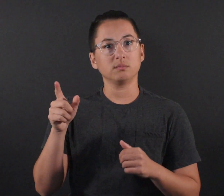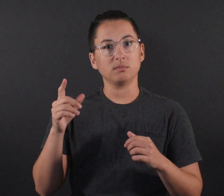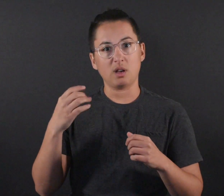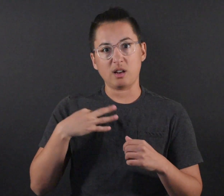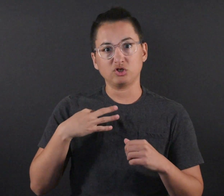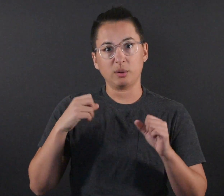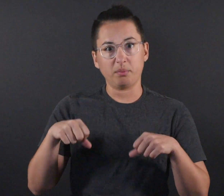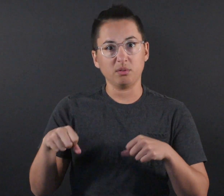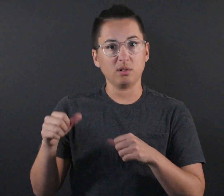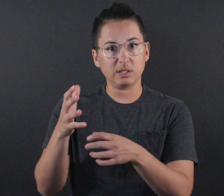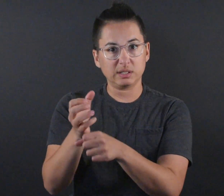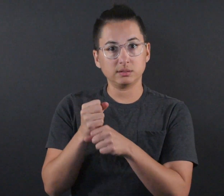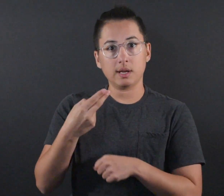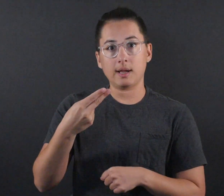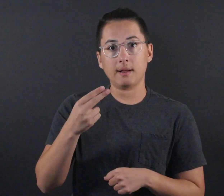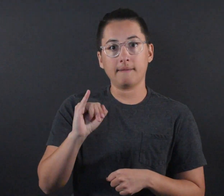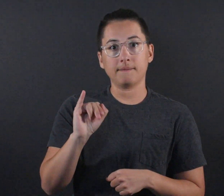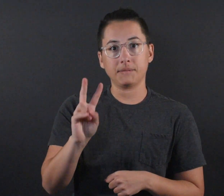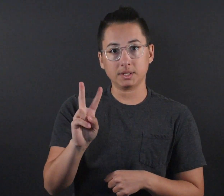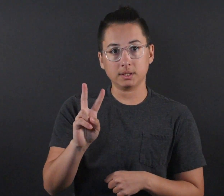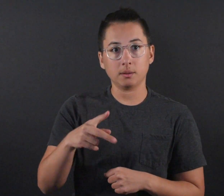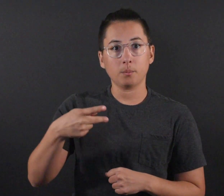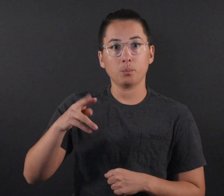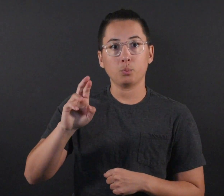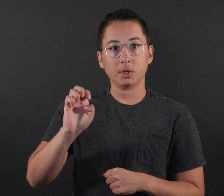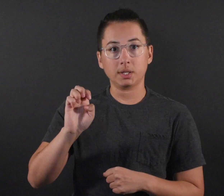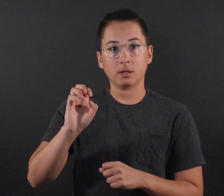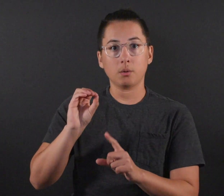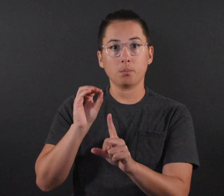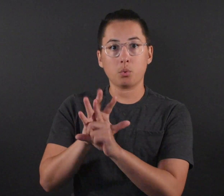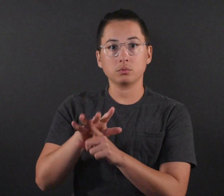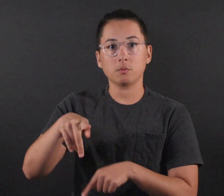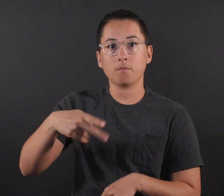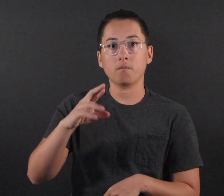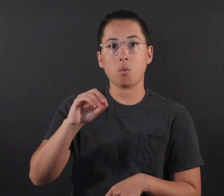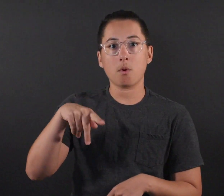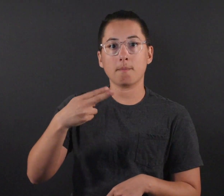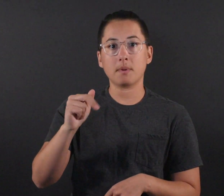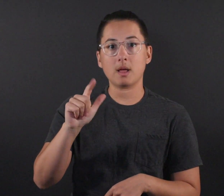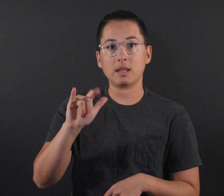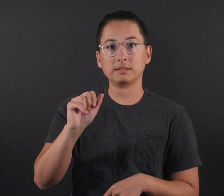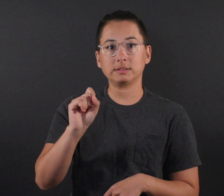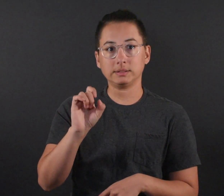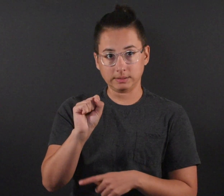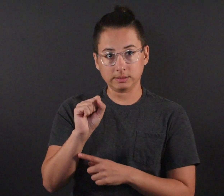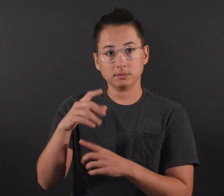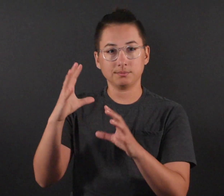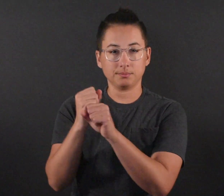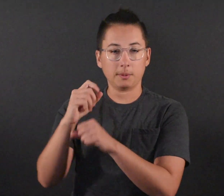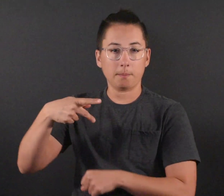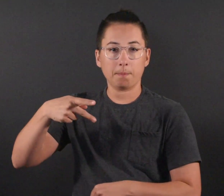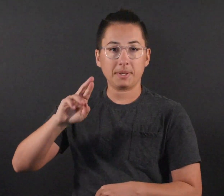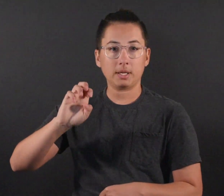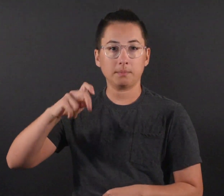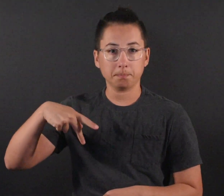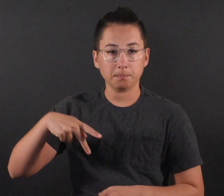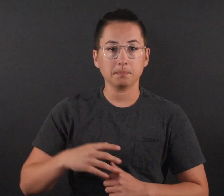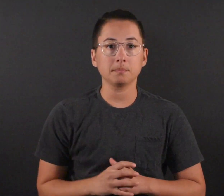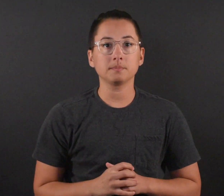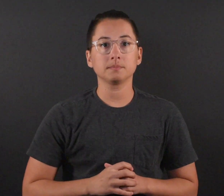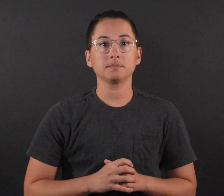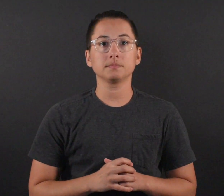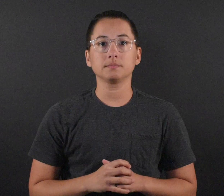pre-exposure prophylaxis (PrEP). • Deemed at a higher risk for MPX